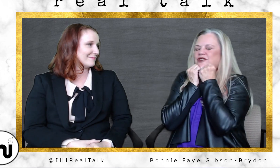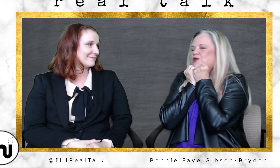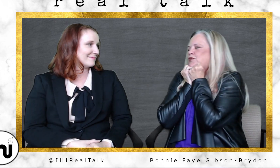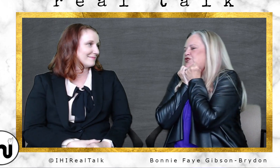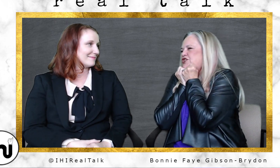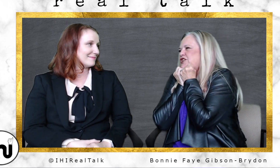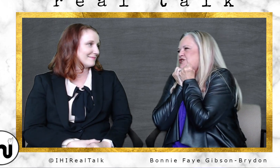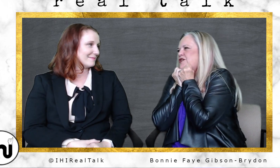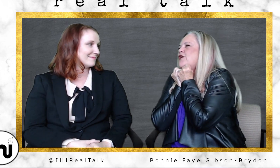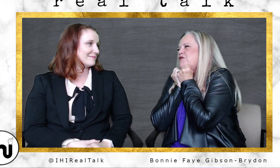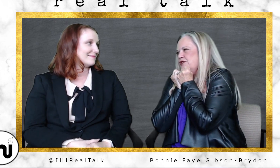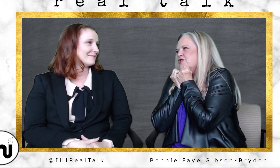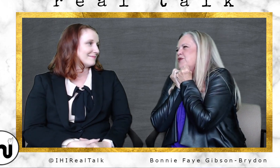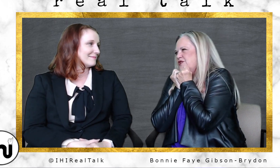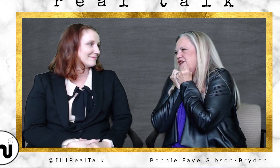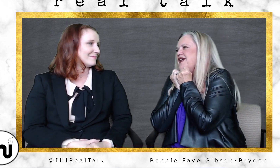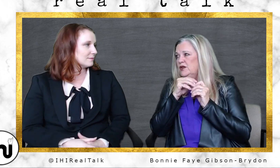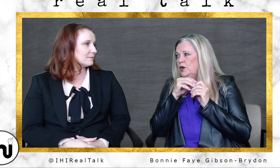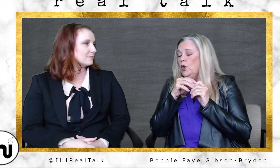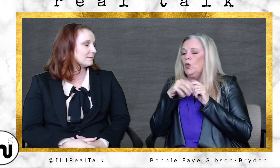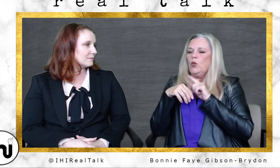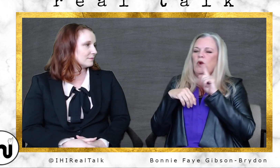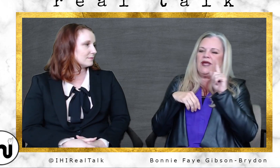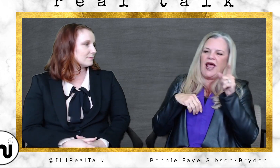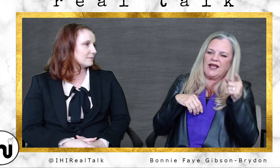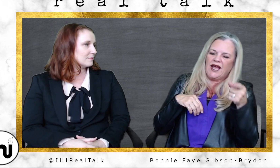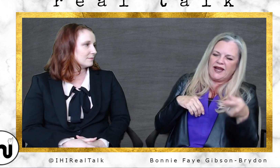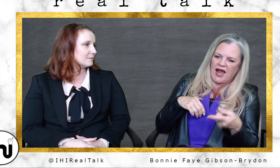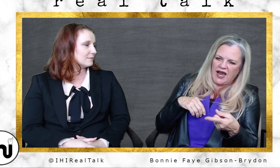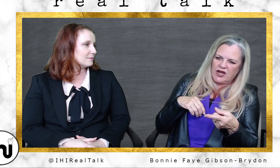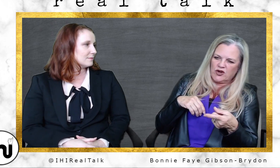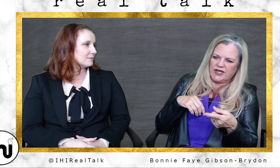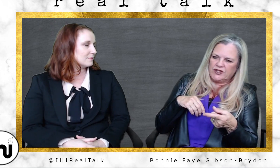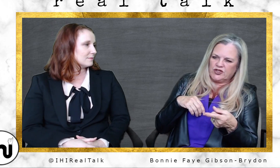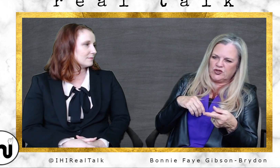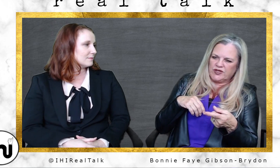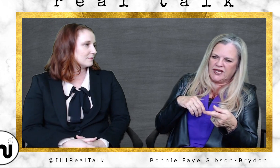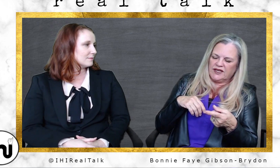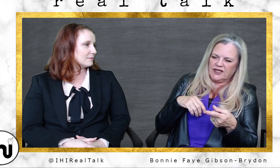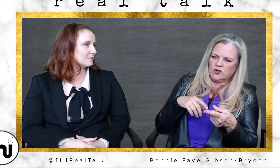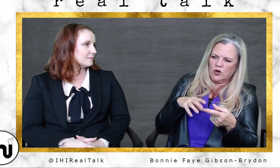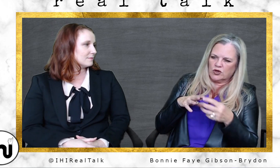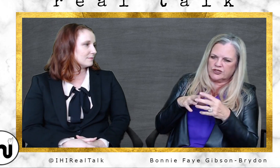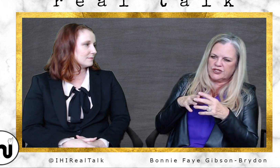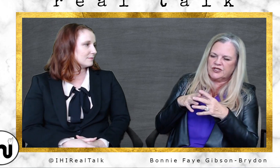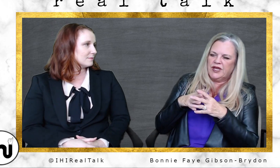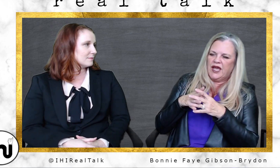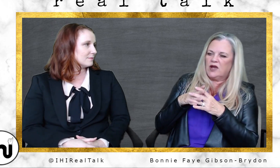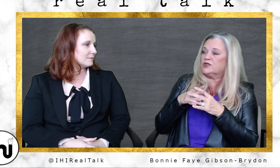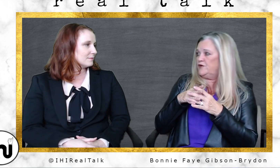appreciation for the community. When I got hired into the LA courts, I was full